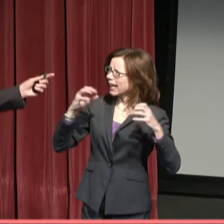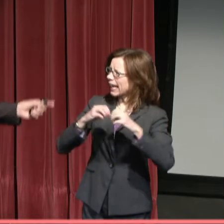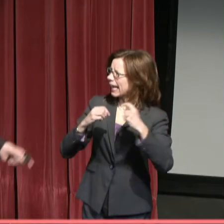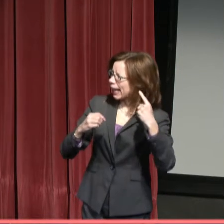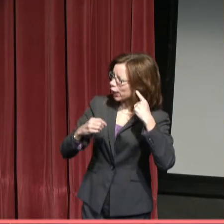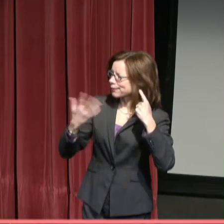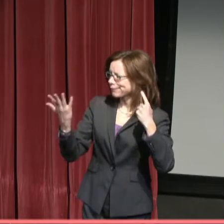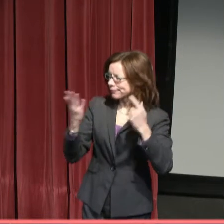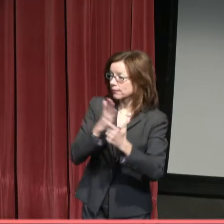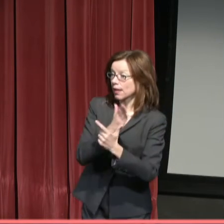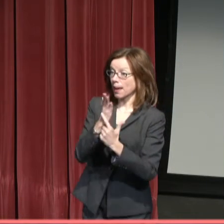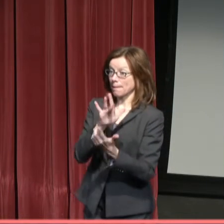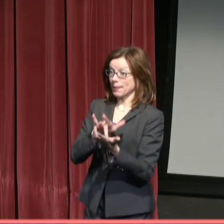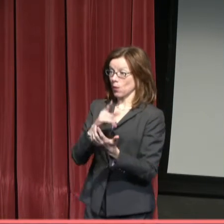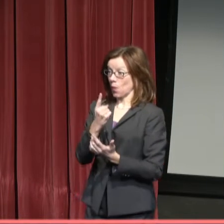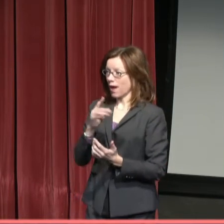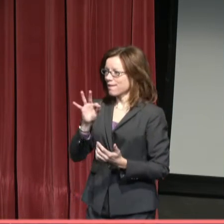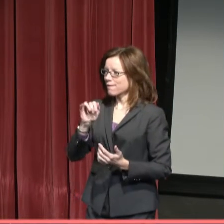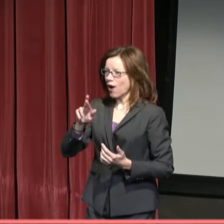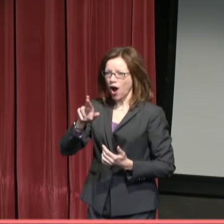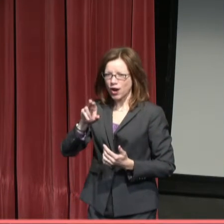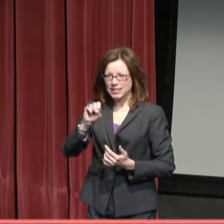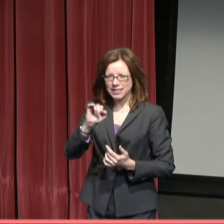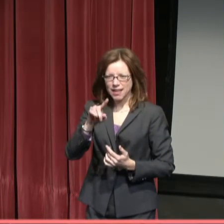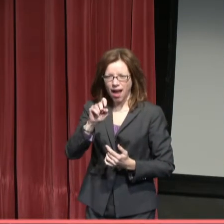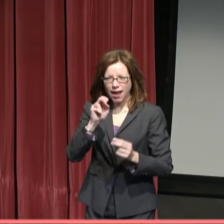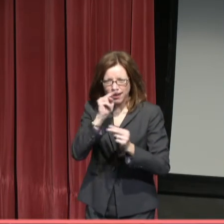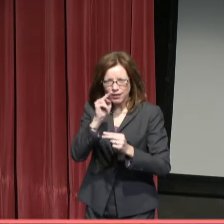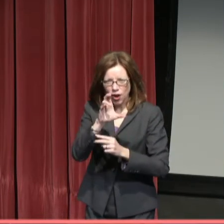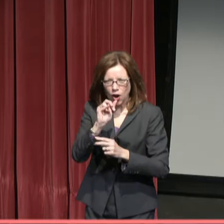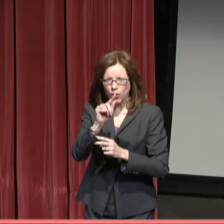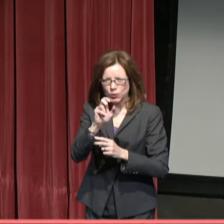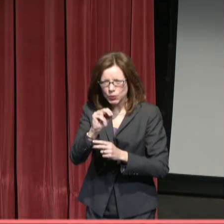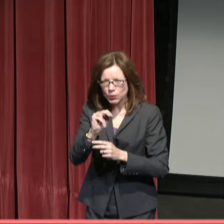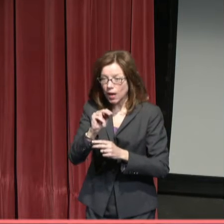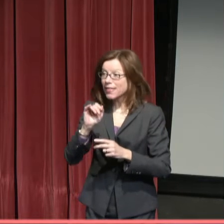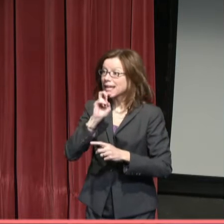The middle one is from The Far Side, those snakes, oh they are just signing honey.